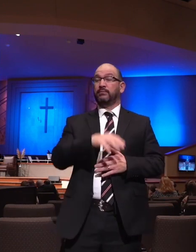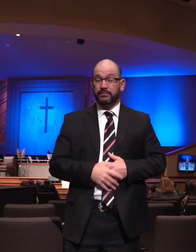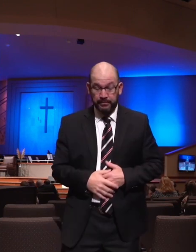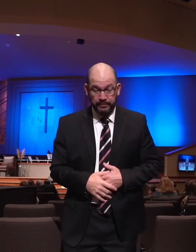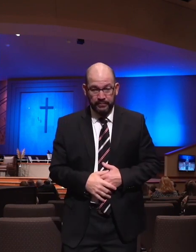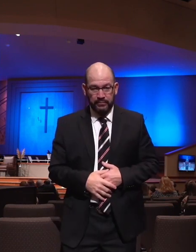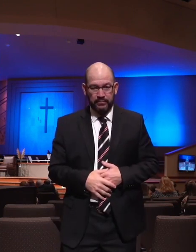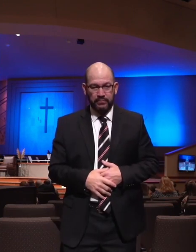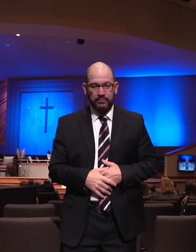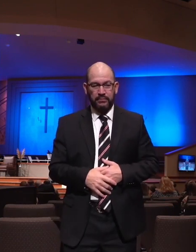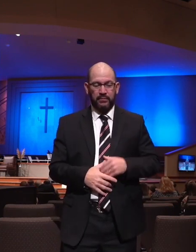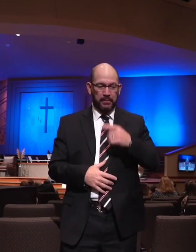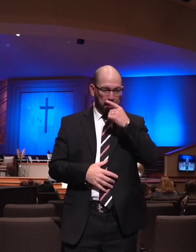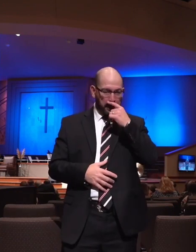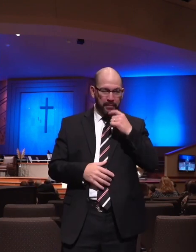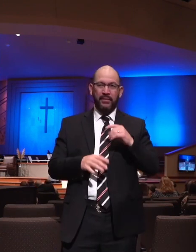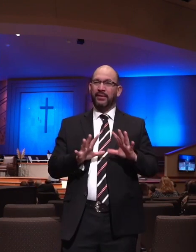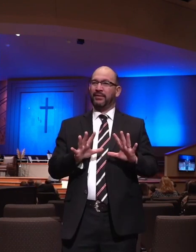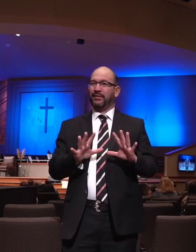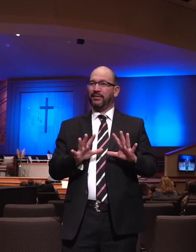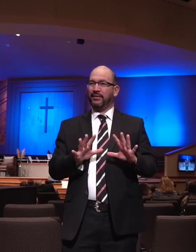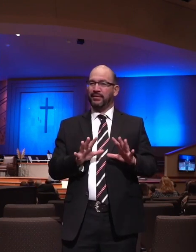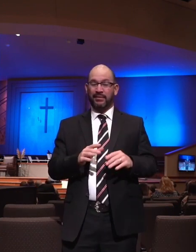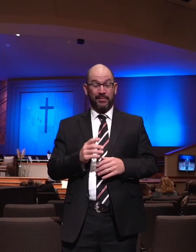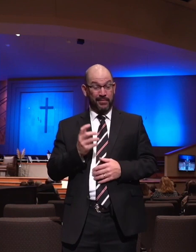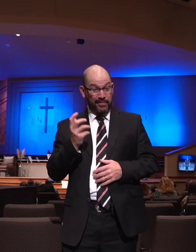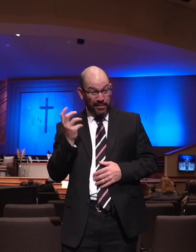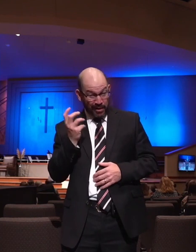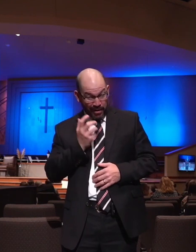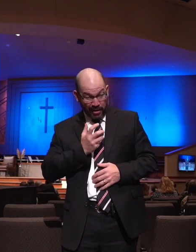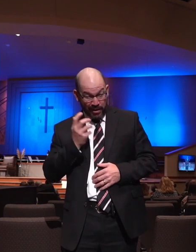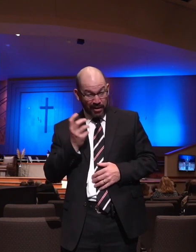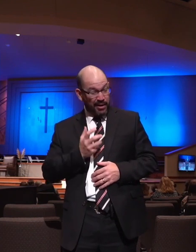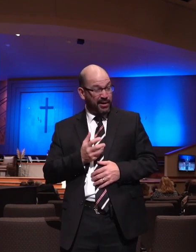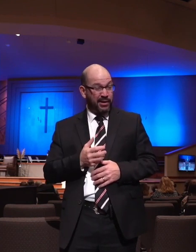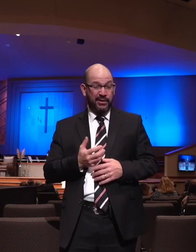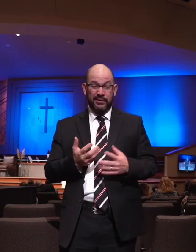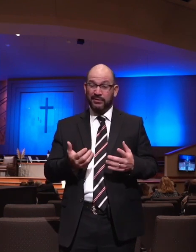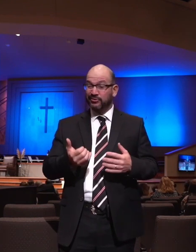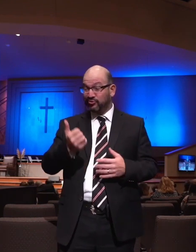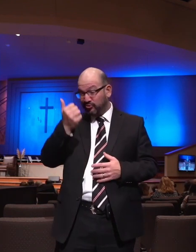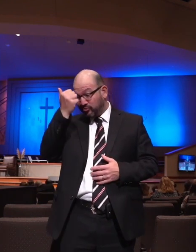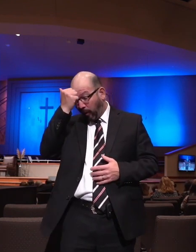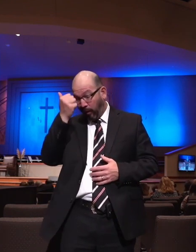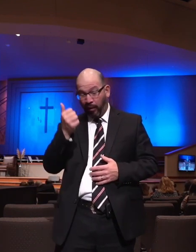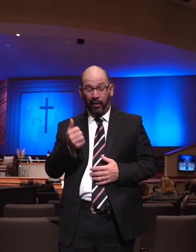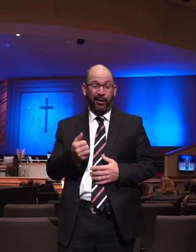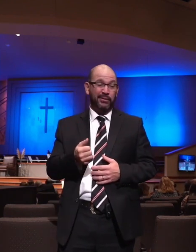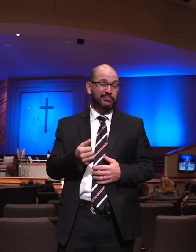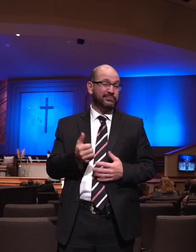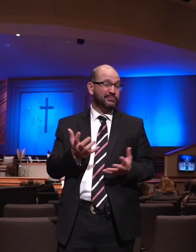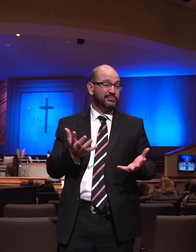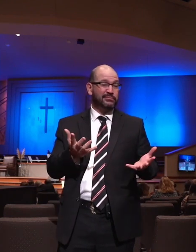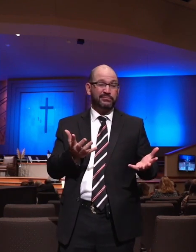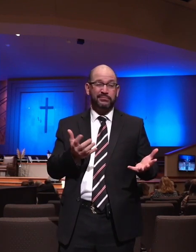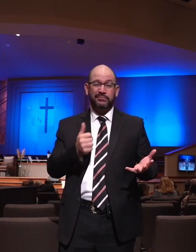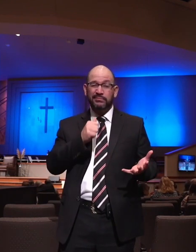talk about incompetent talk about disconnected talk about